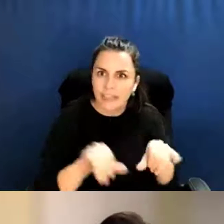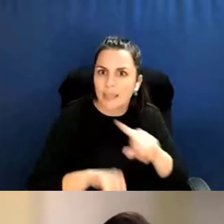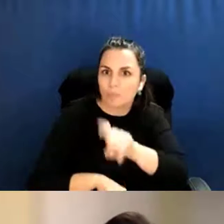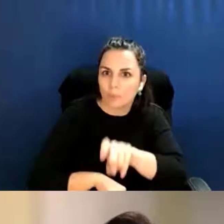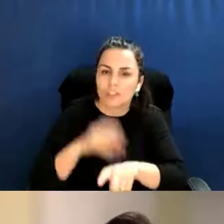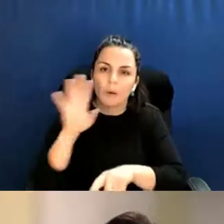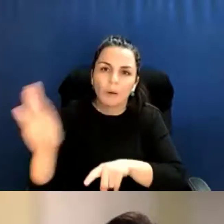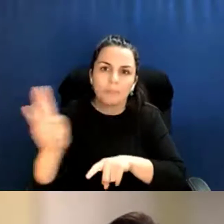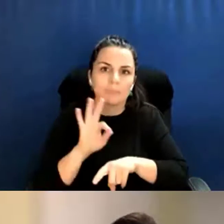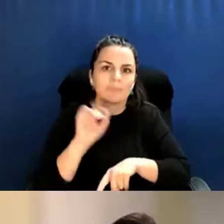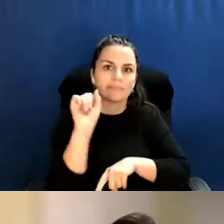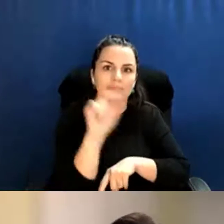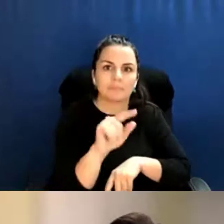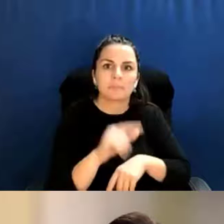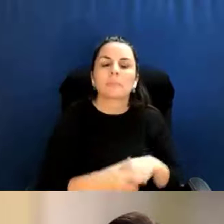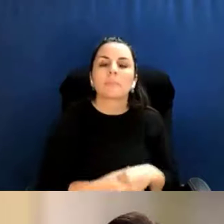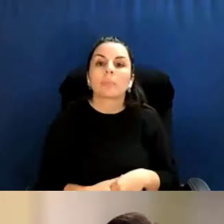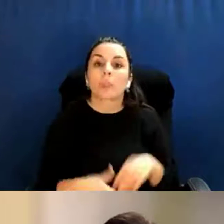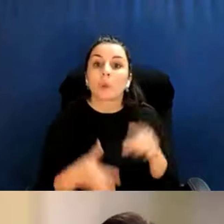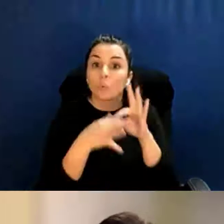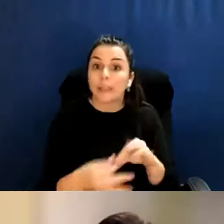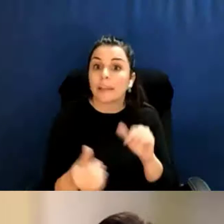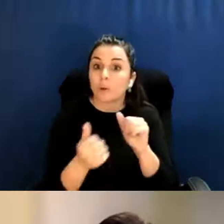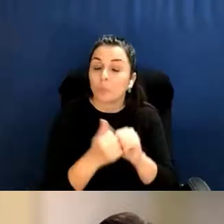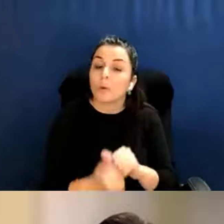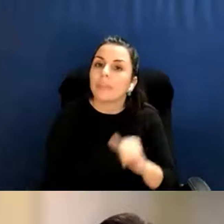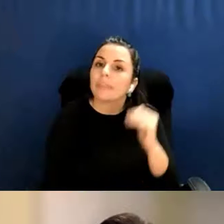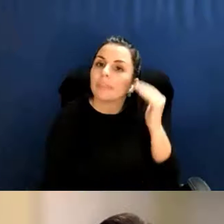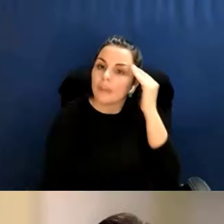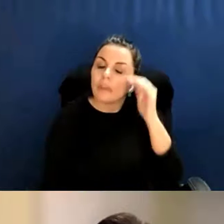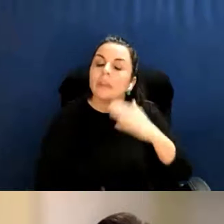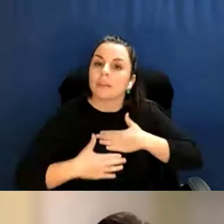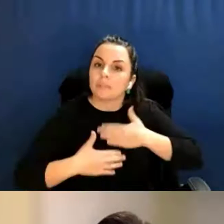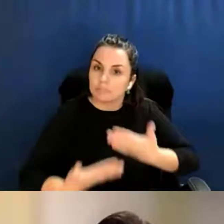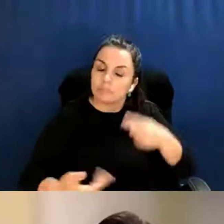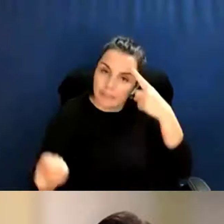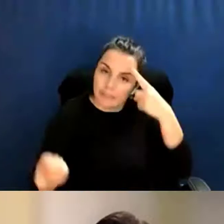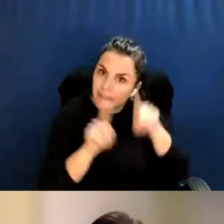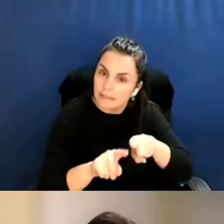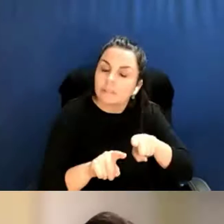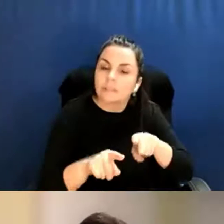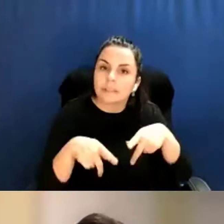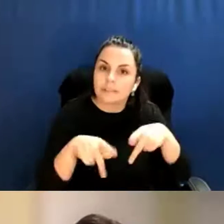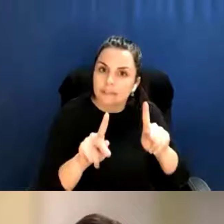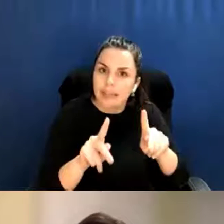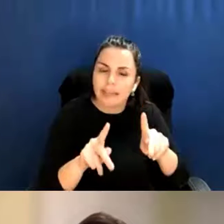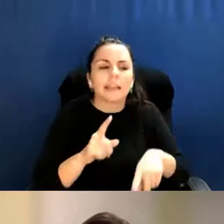So in terms of informed consent, what about research where the study participant is a cluster.